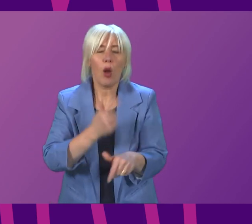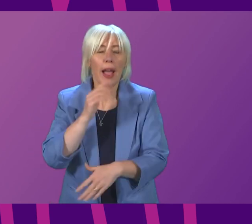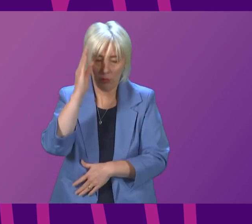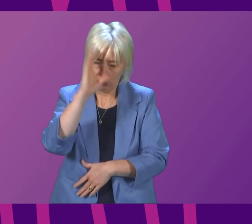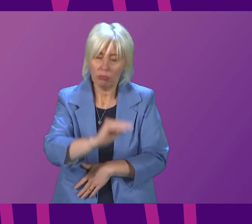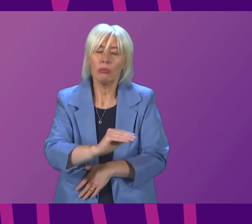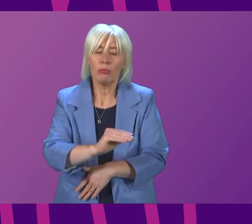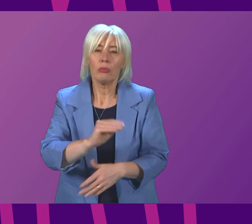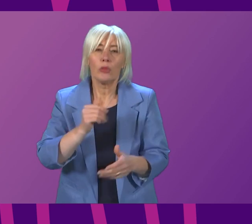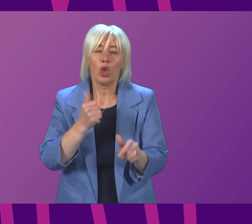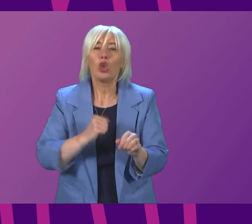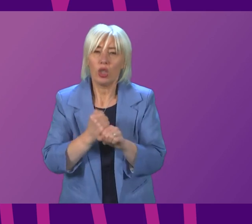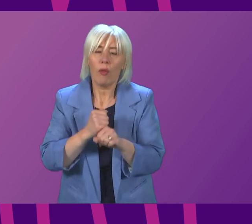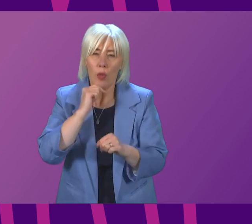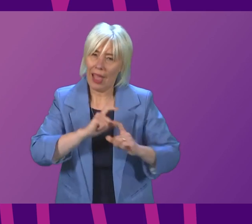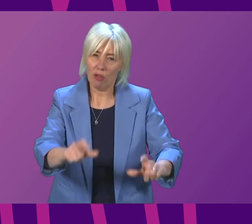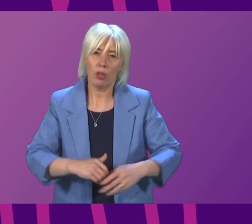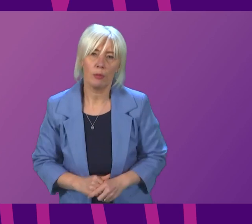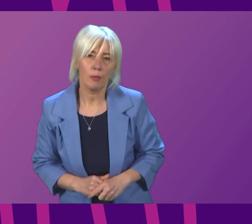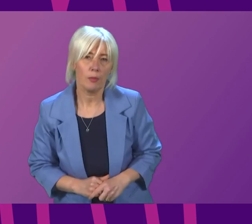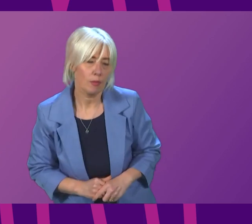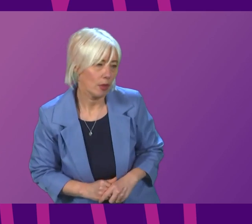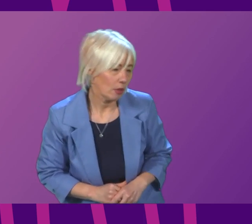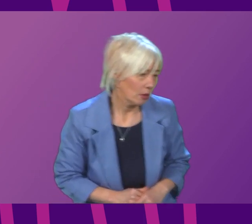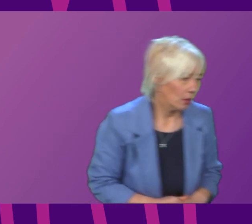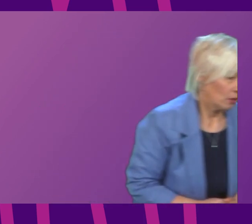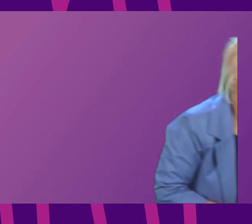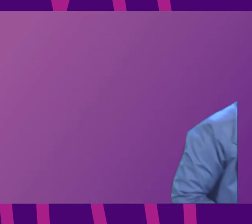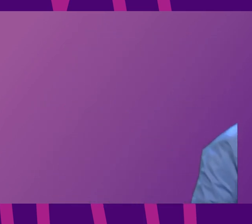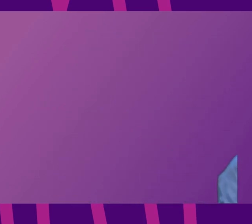Scottish Government will continue to do so.